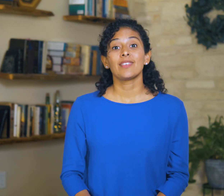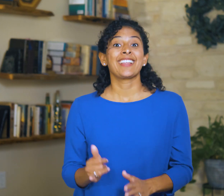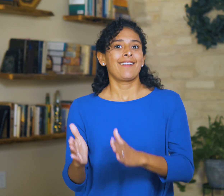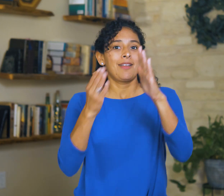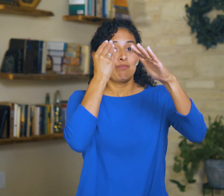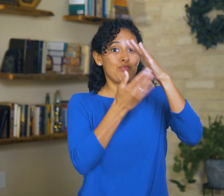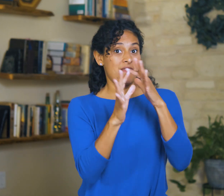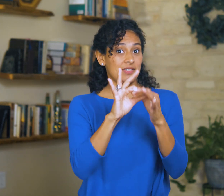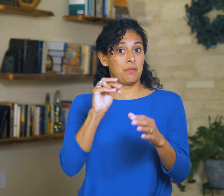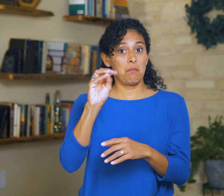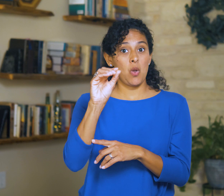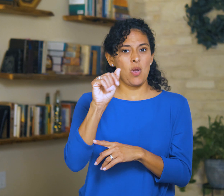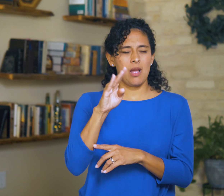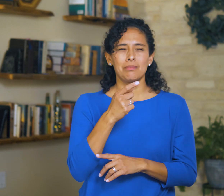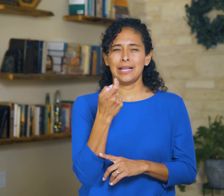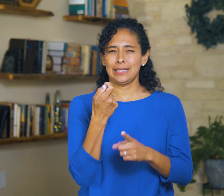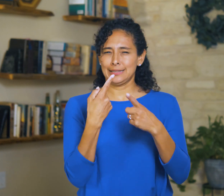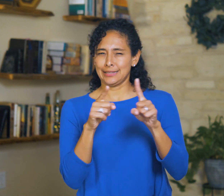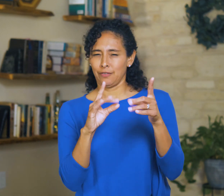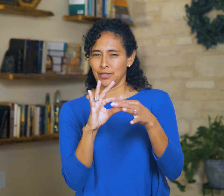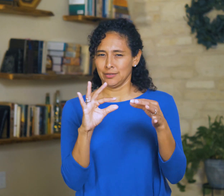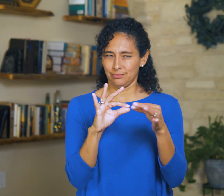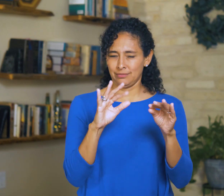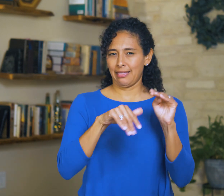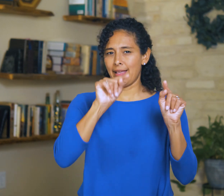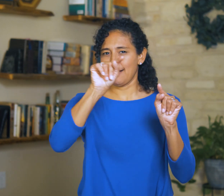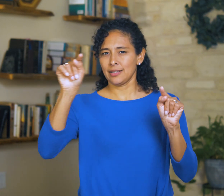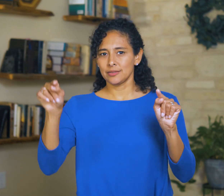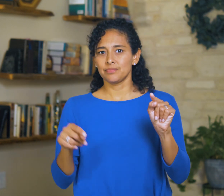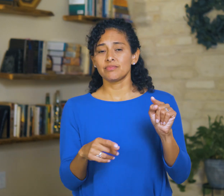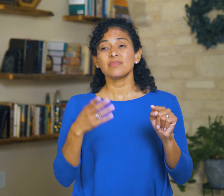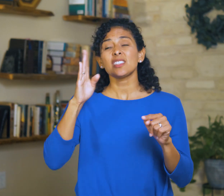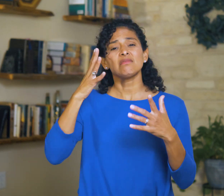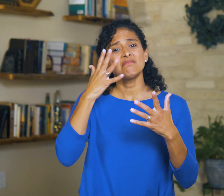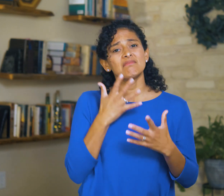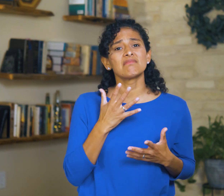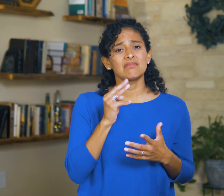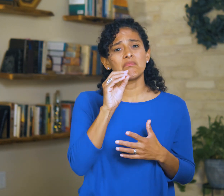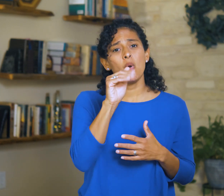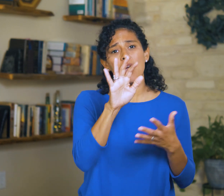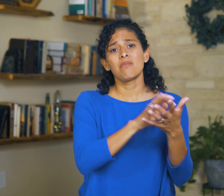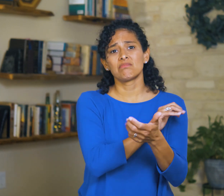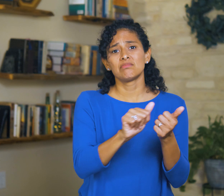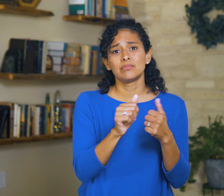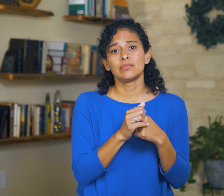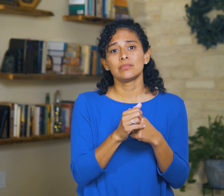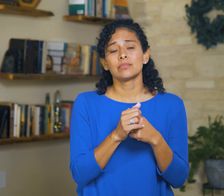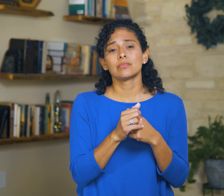Moab’s oracle has a different tone from the other nations’ oracles. God mourns over Moab’s destruction.